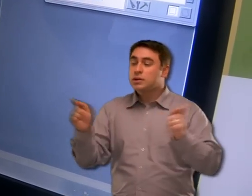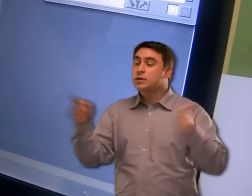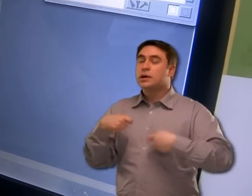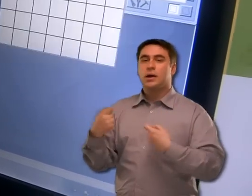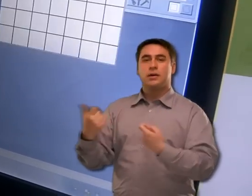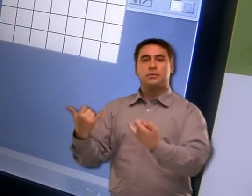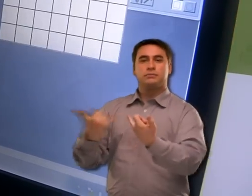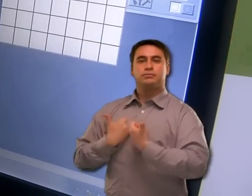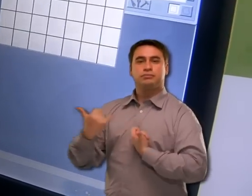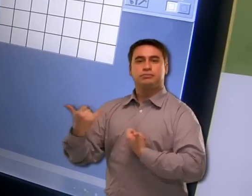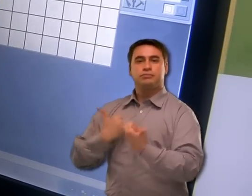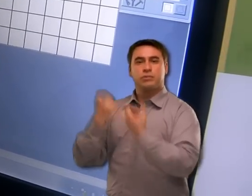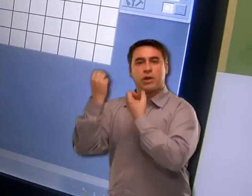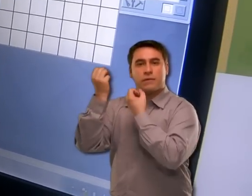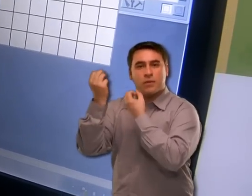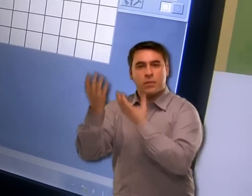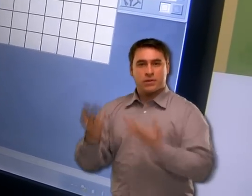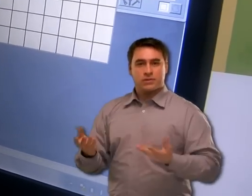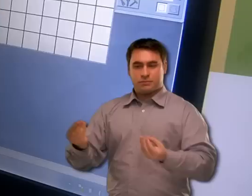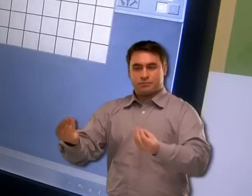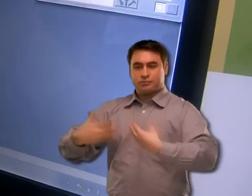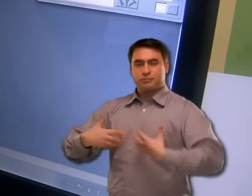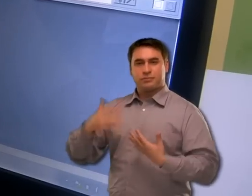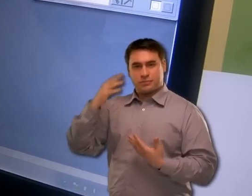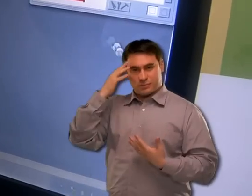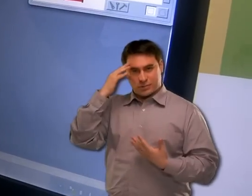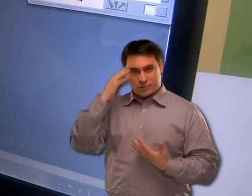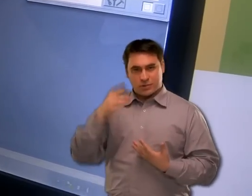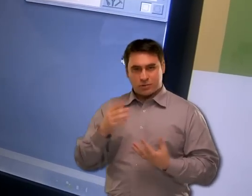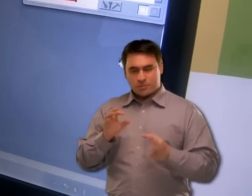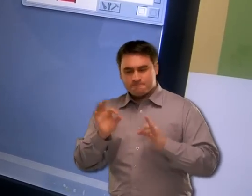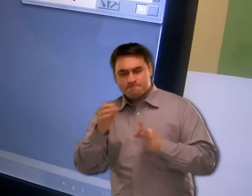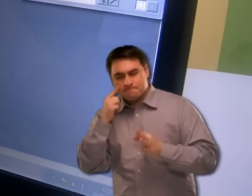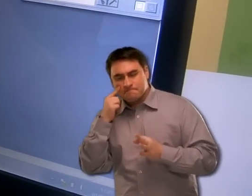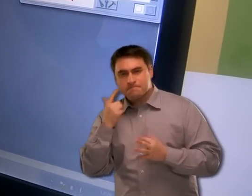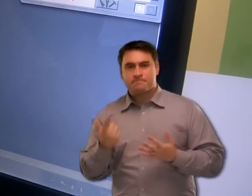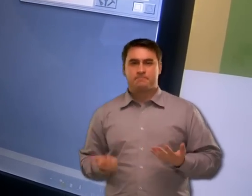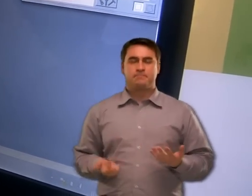I have to explore what he can give me back.